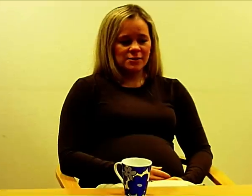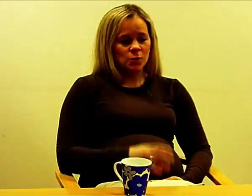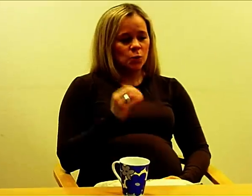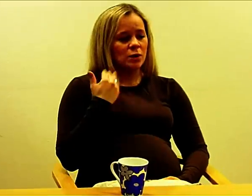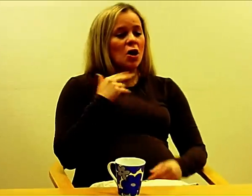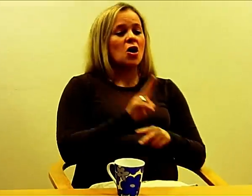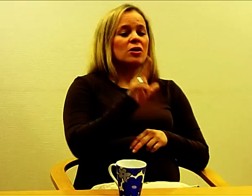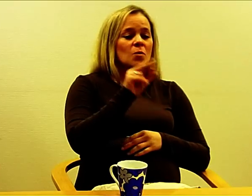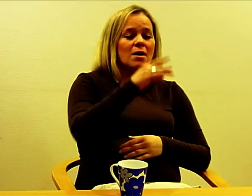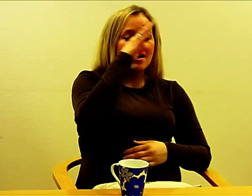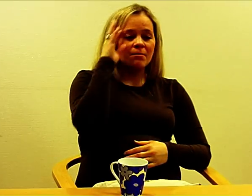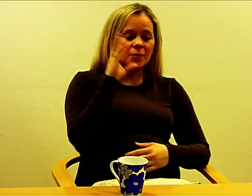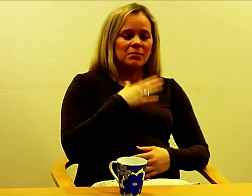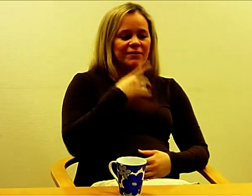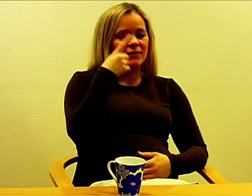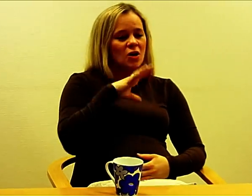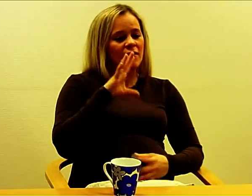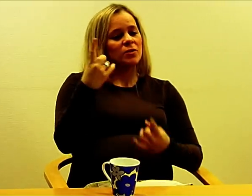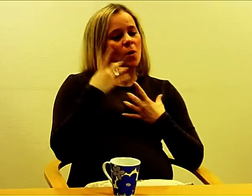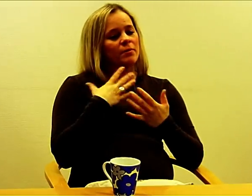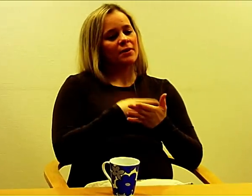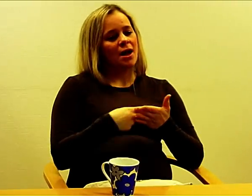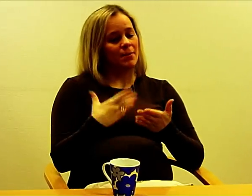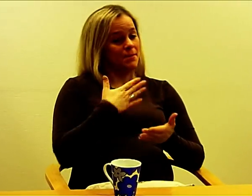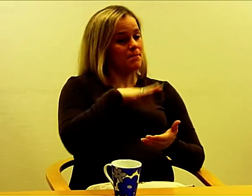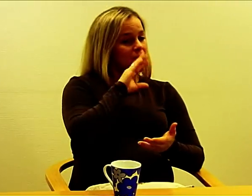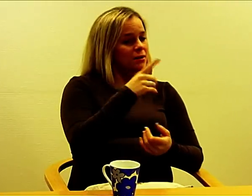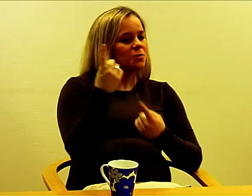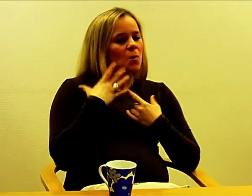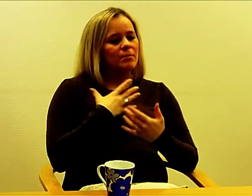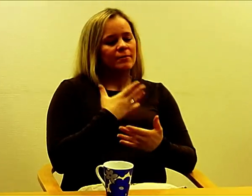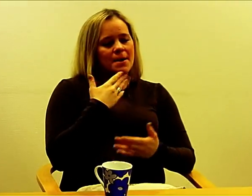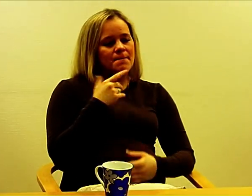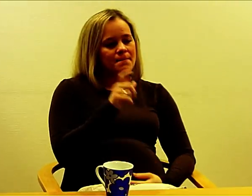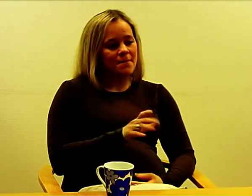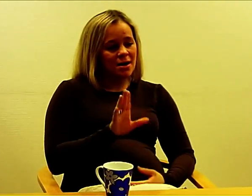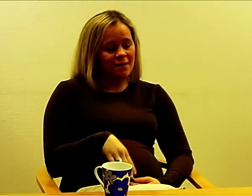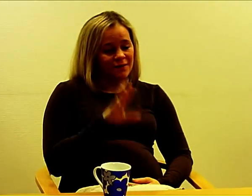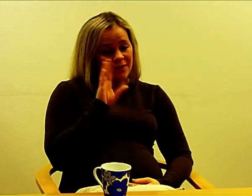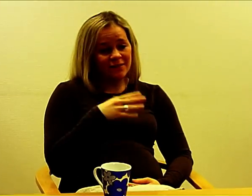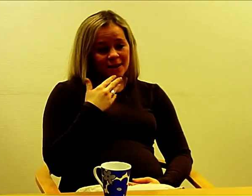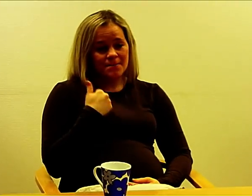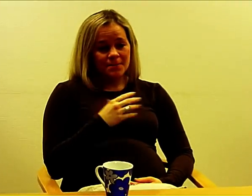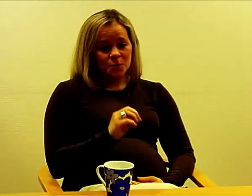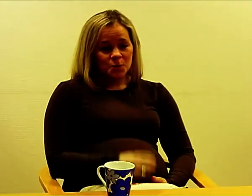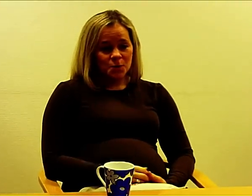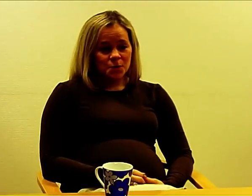Yes, when I was 18 years old my parents told me the name of my real mother- so yes, I know who it is.